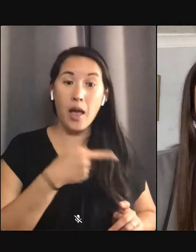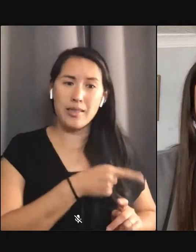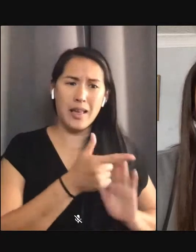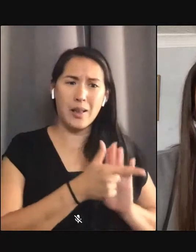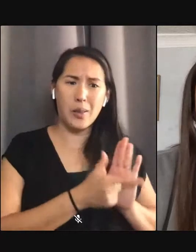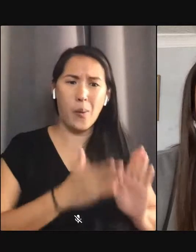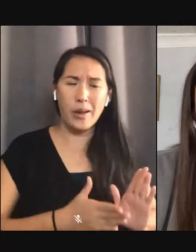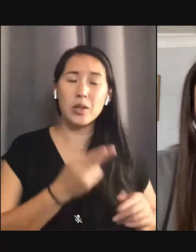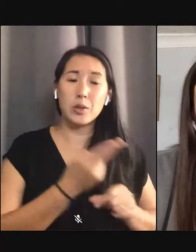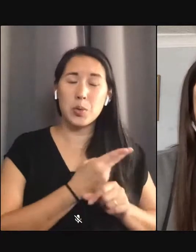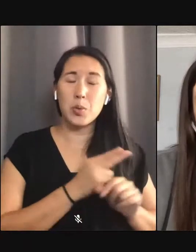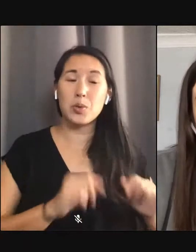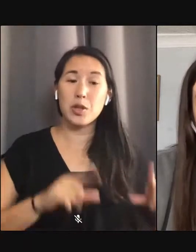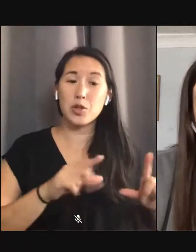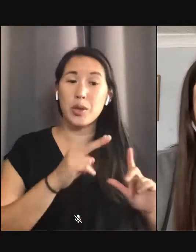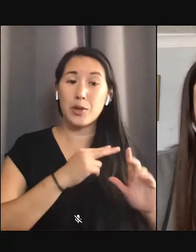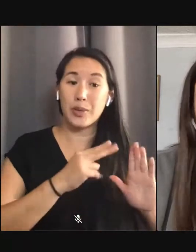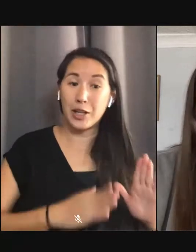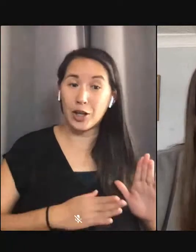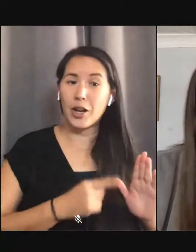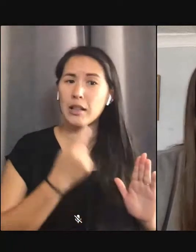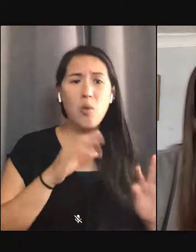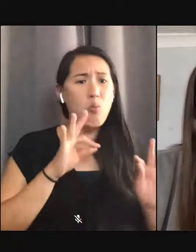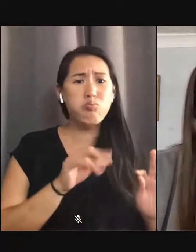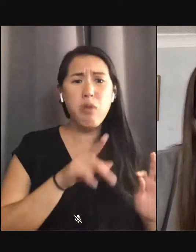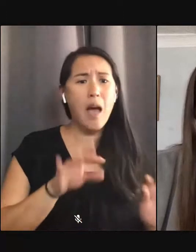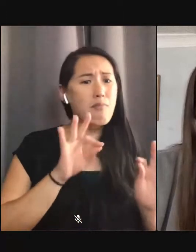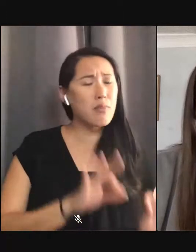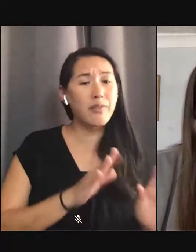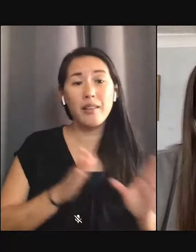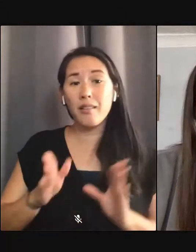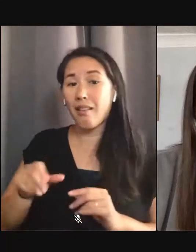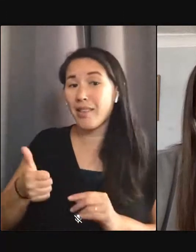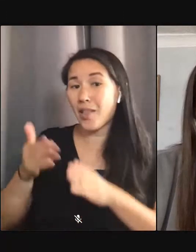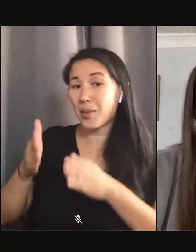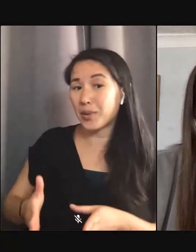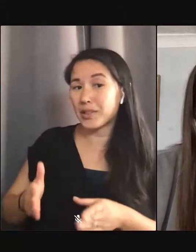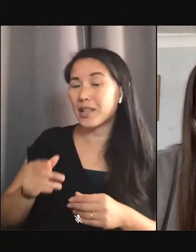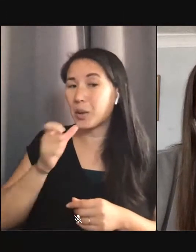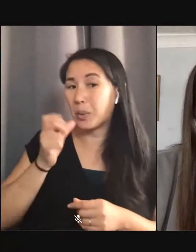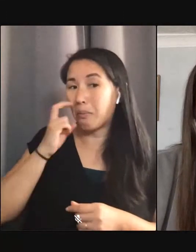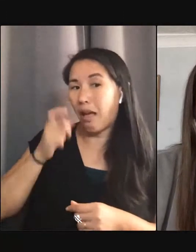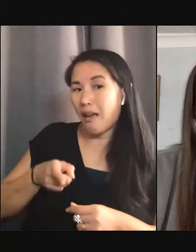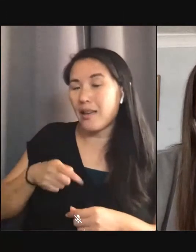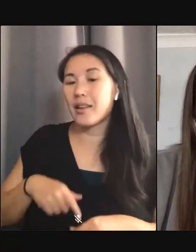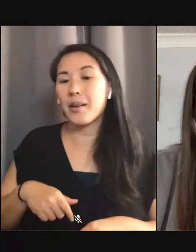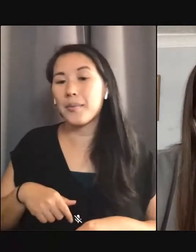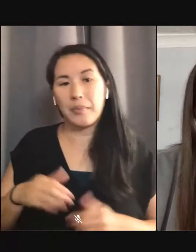screen reader and they said yes the app works perfectly the other person um was a young person